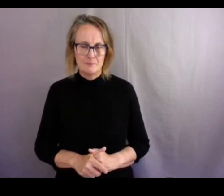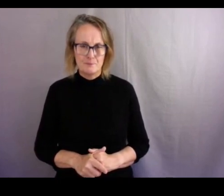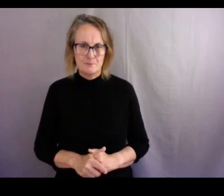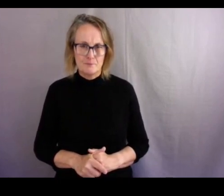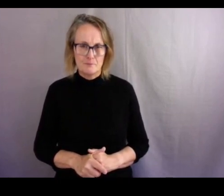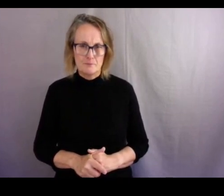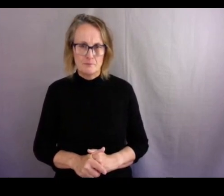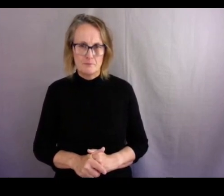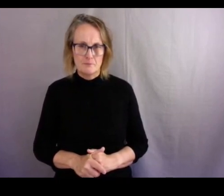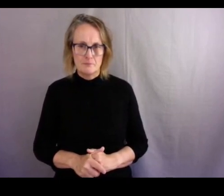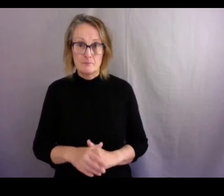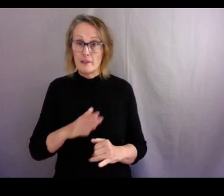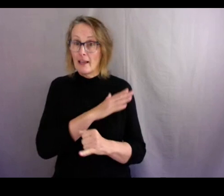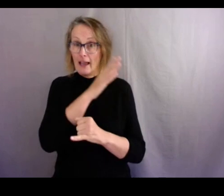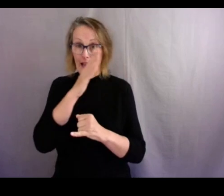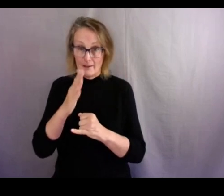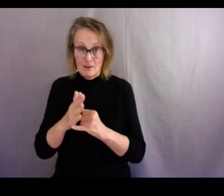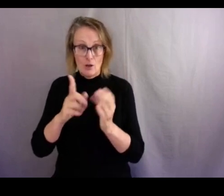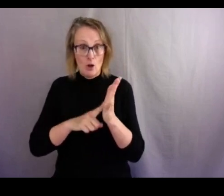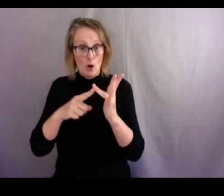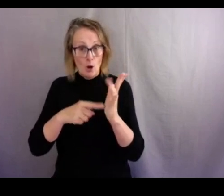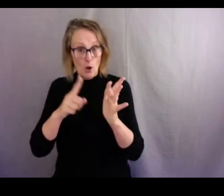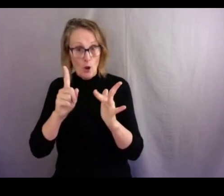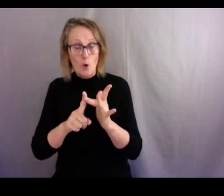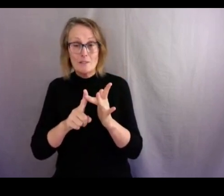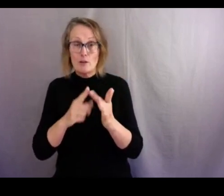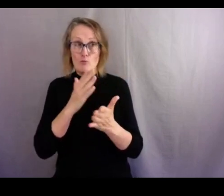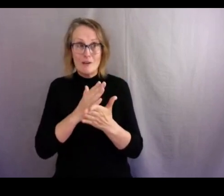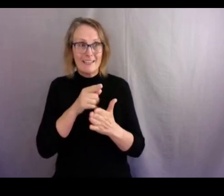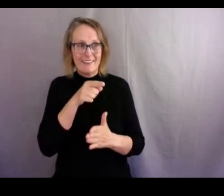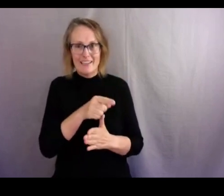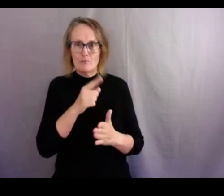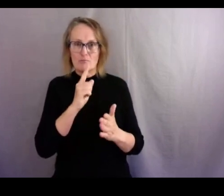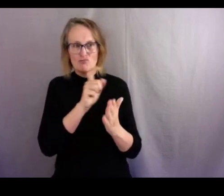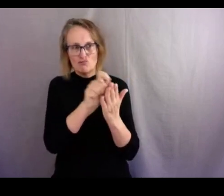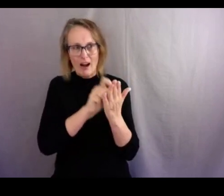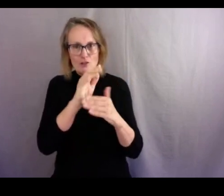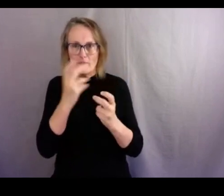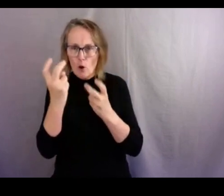Finally, Loti came in Tahiti to find his brother's child, but it's a failure, and he lives in despair.